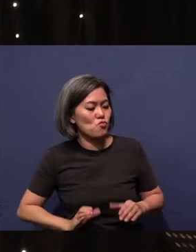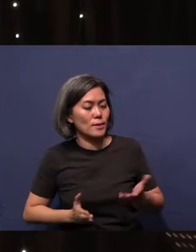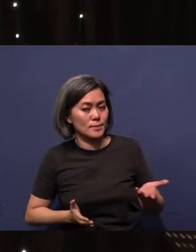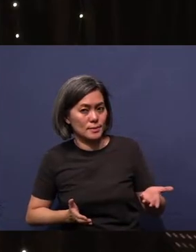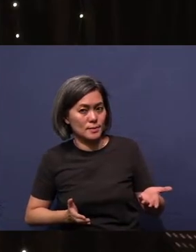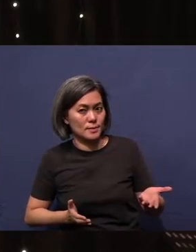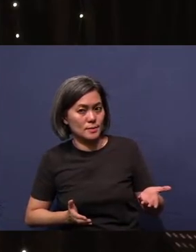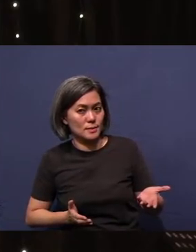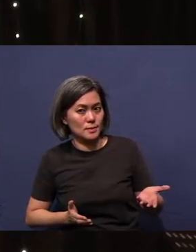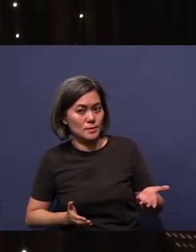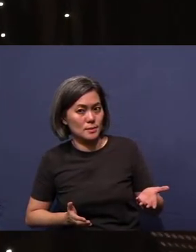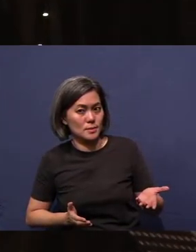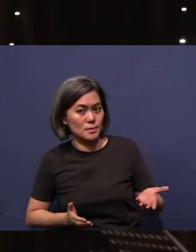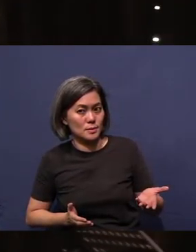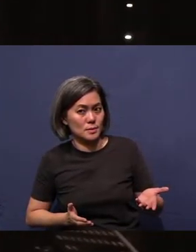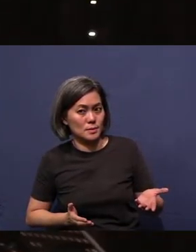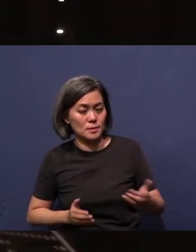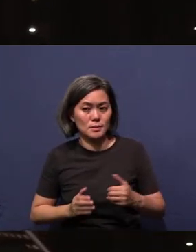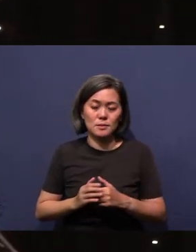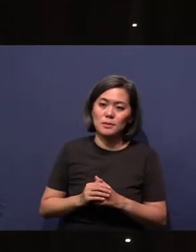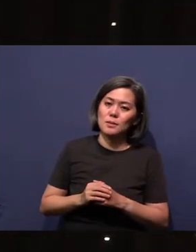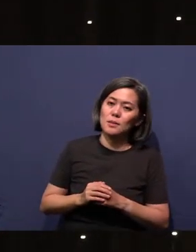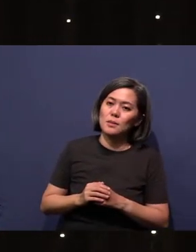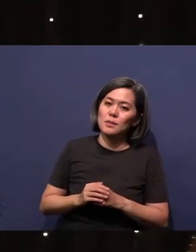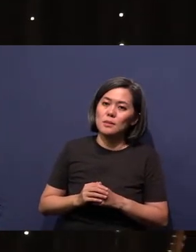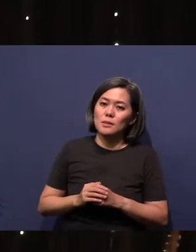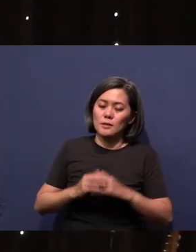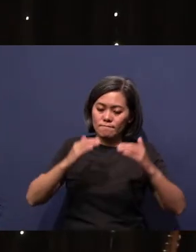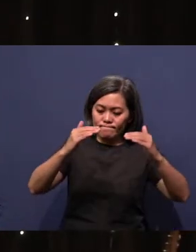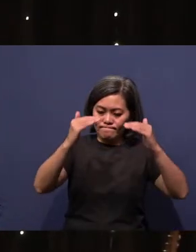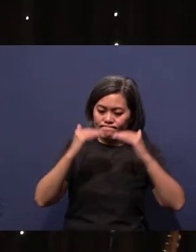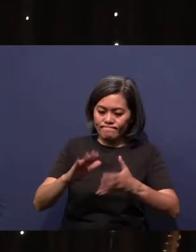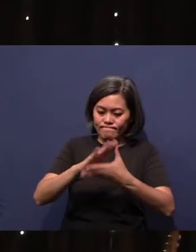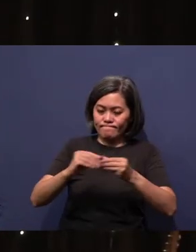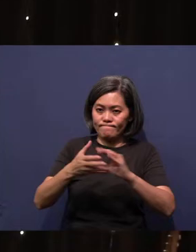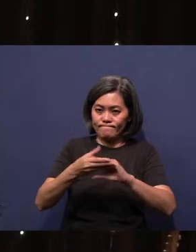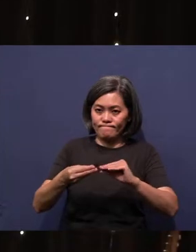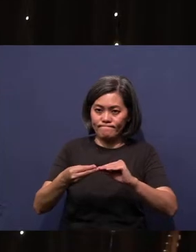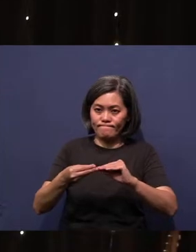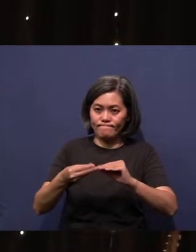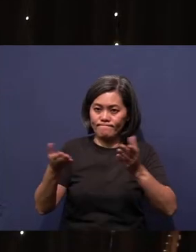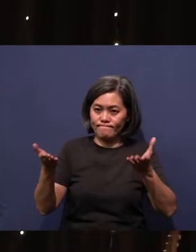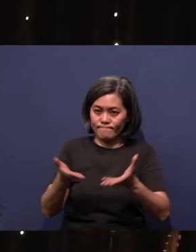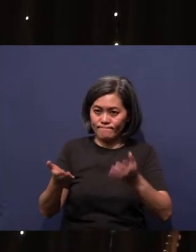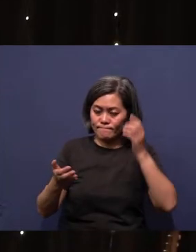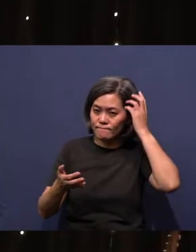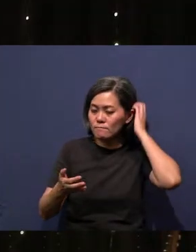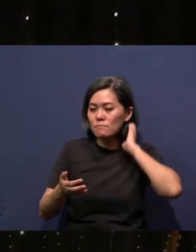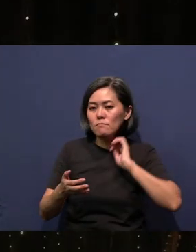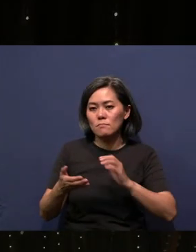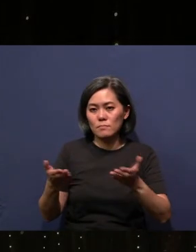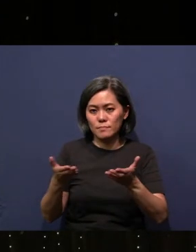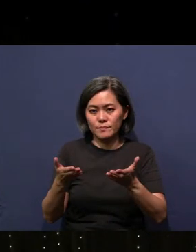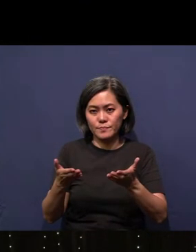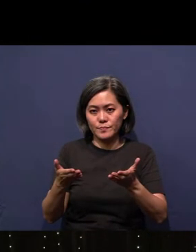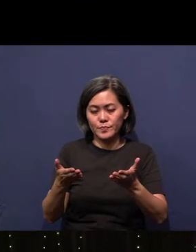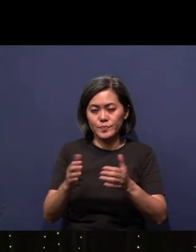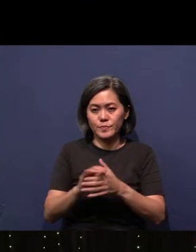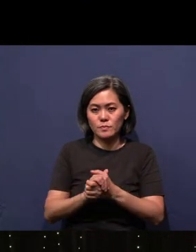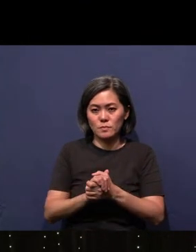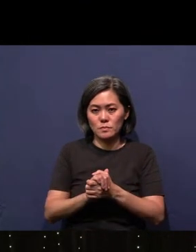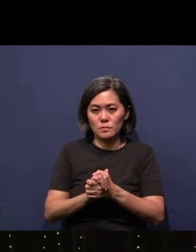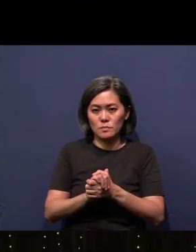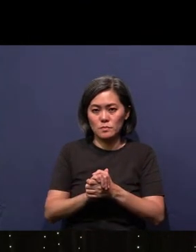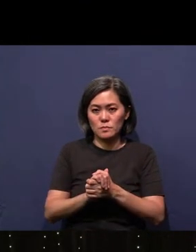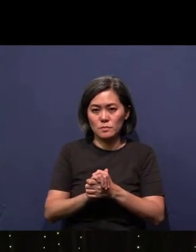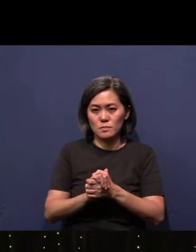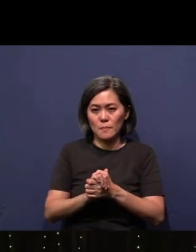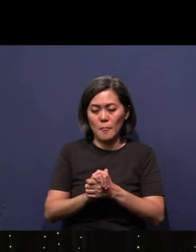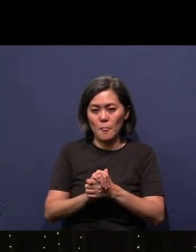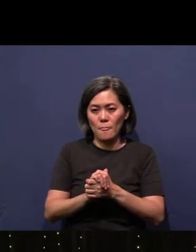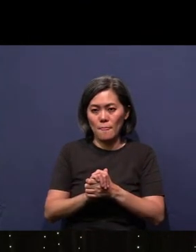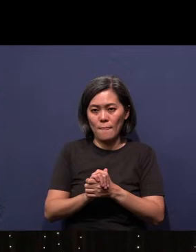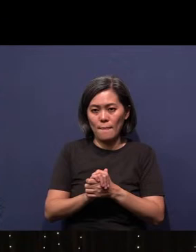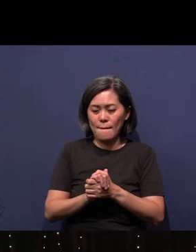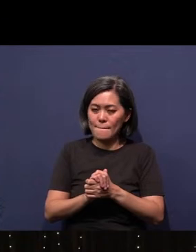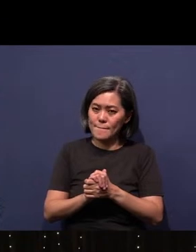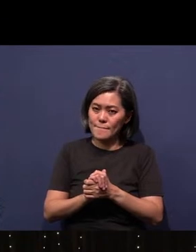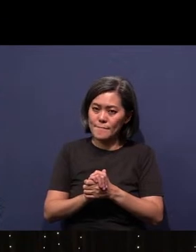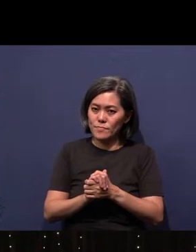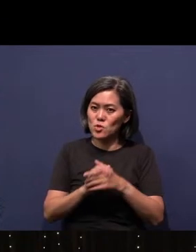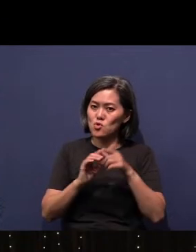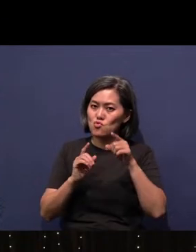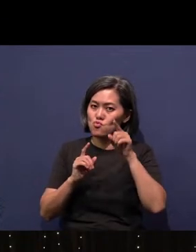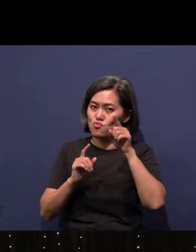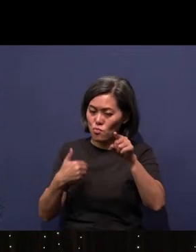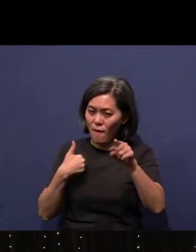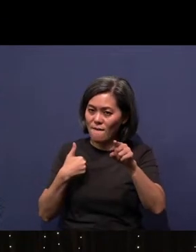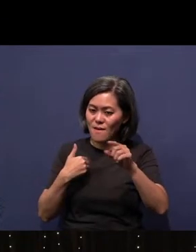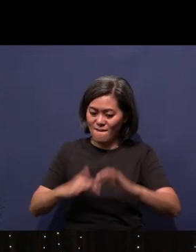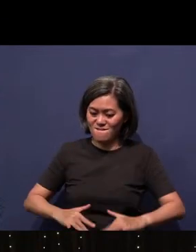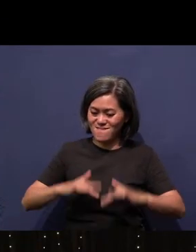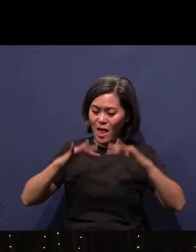Let's go to the next story. Here you find that you have the flood. The people were